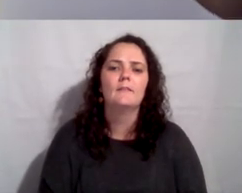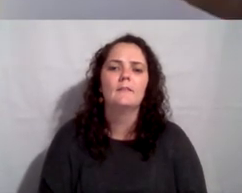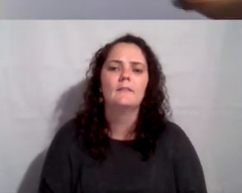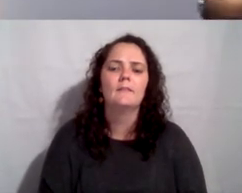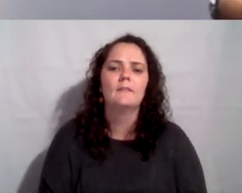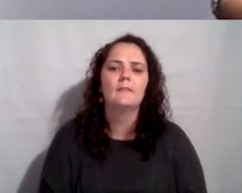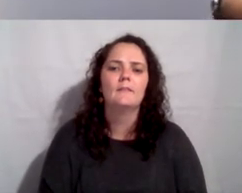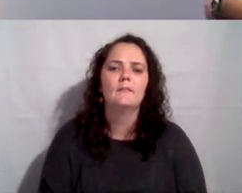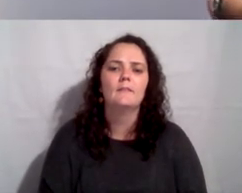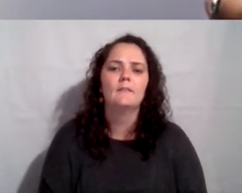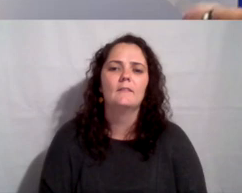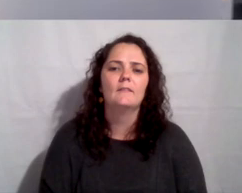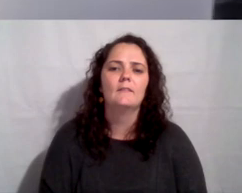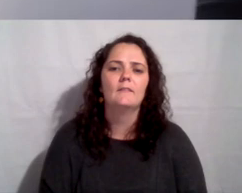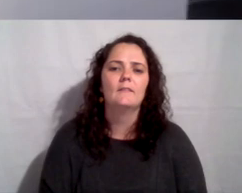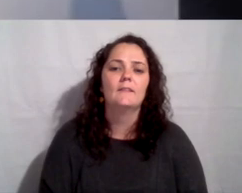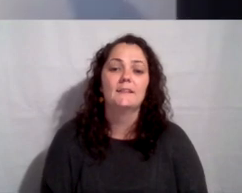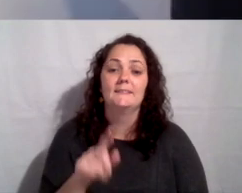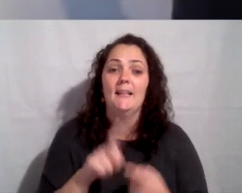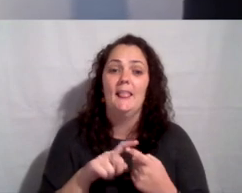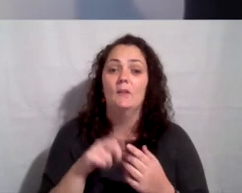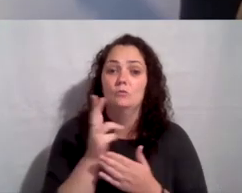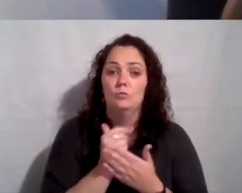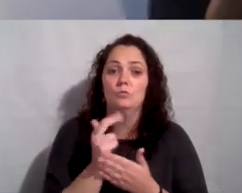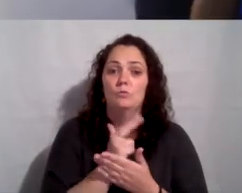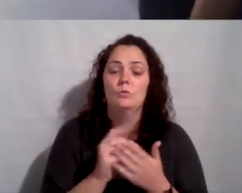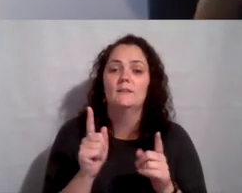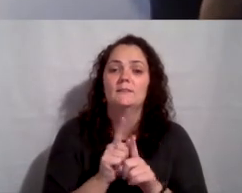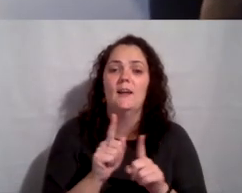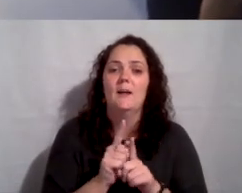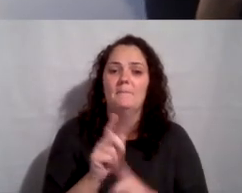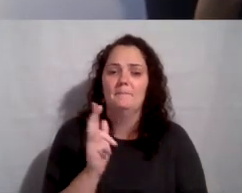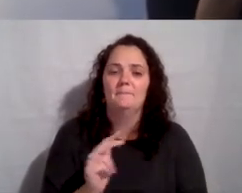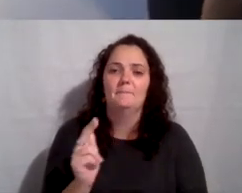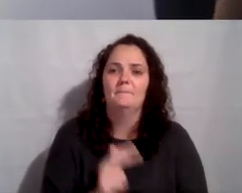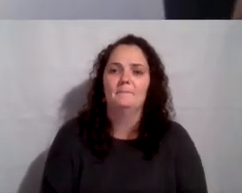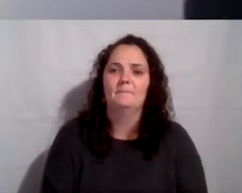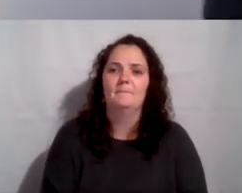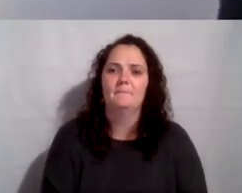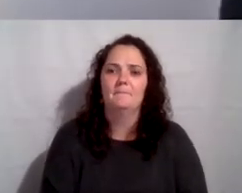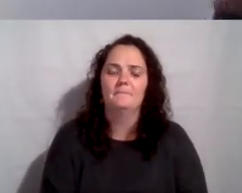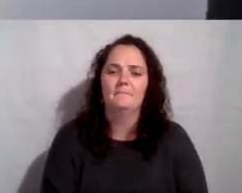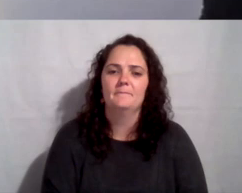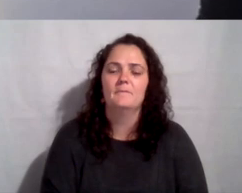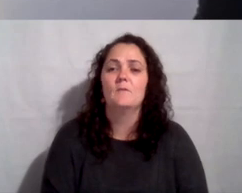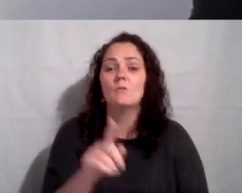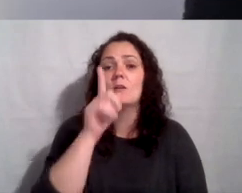drawing into the same drawing again. Now you can overlap, you can choose to